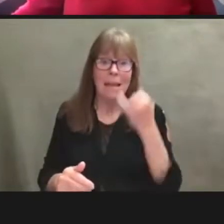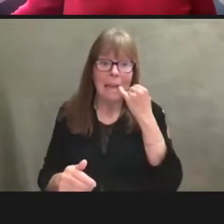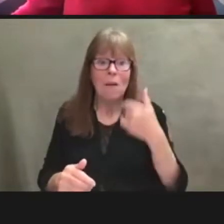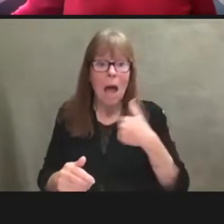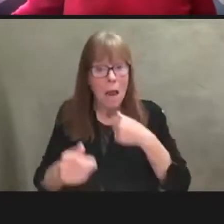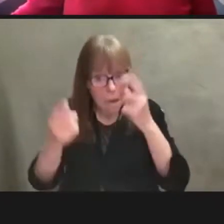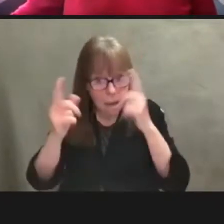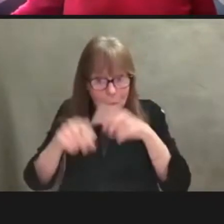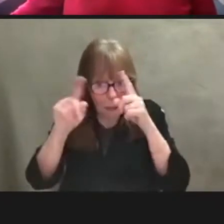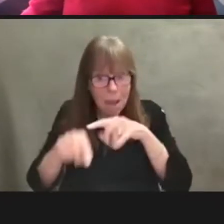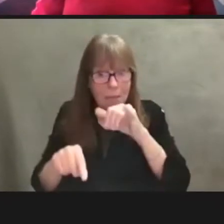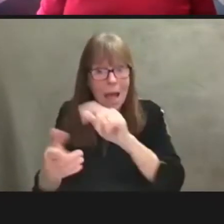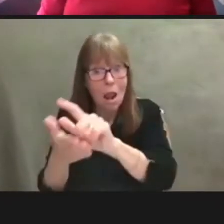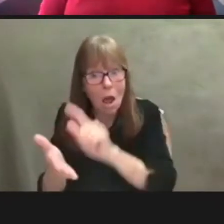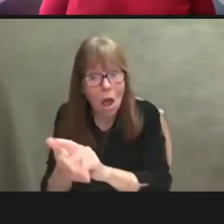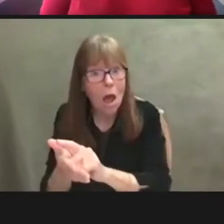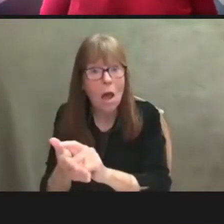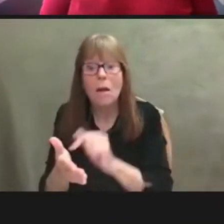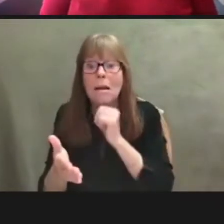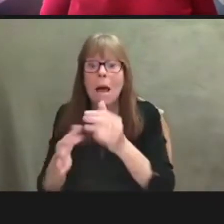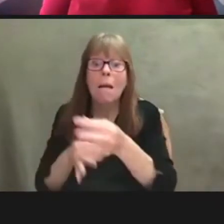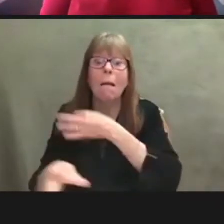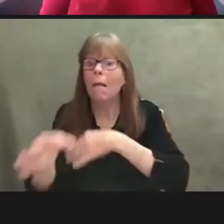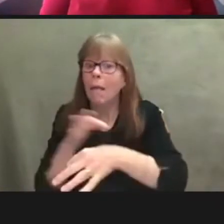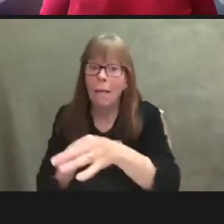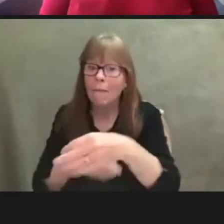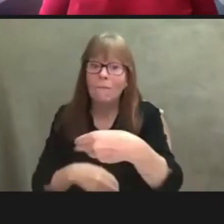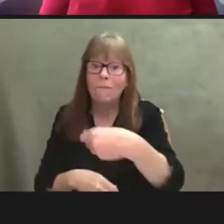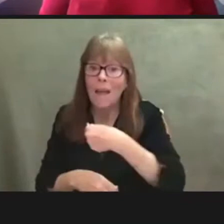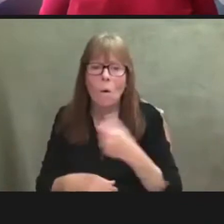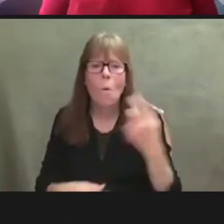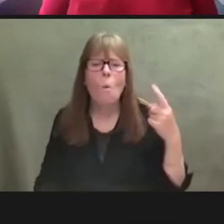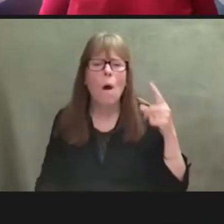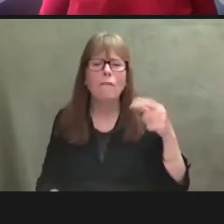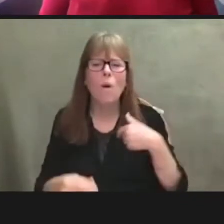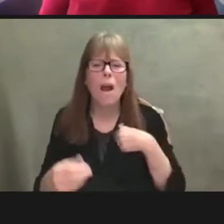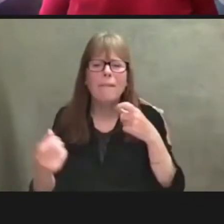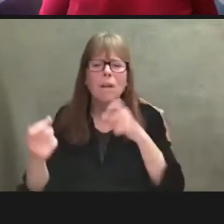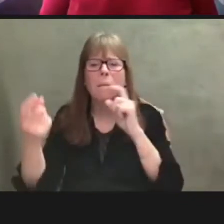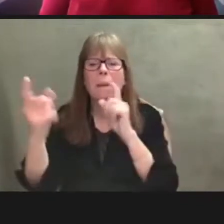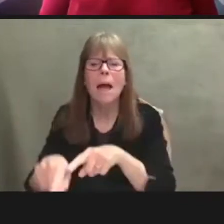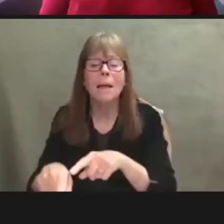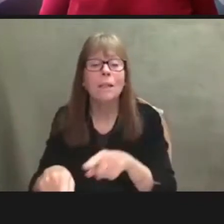the law, then why comply, right? They're sitting back and doing cost benefit analysis.